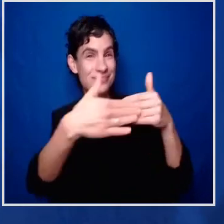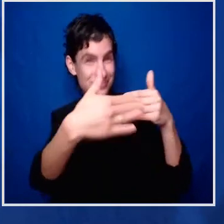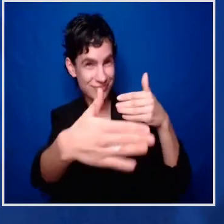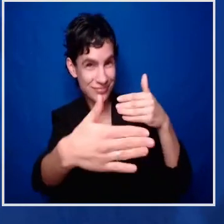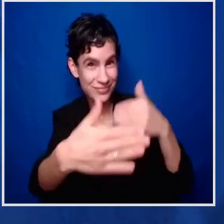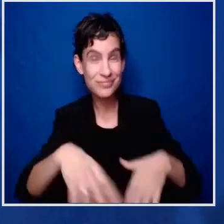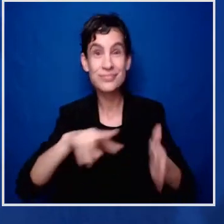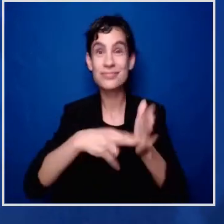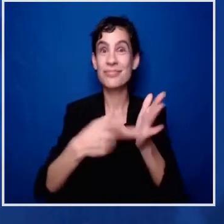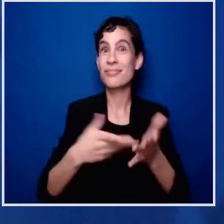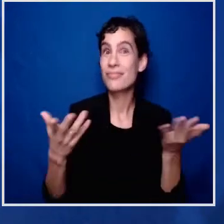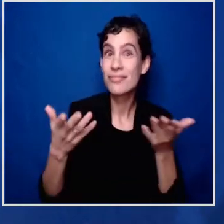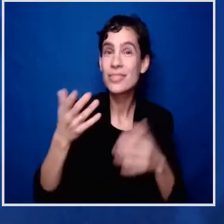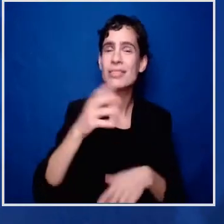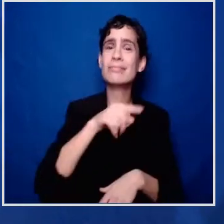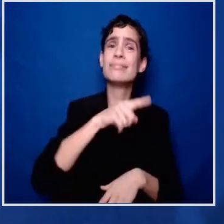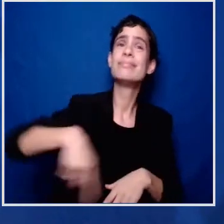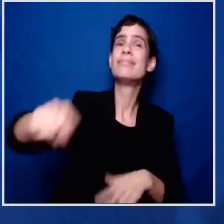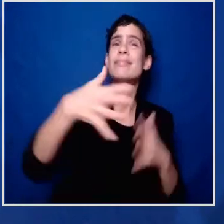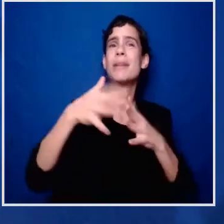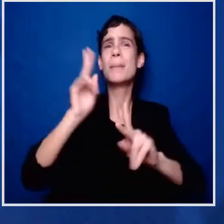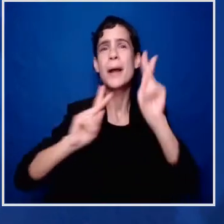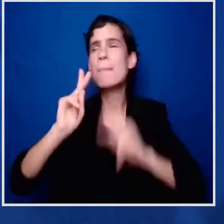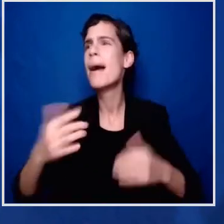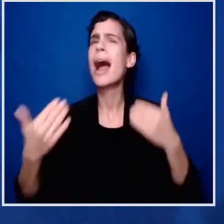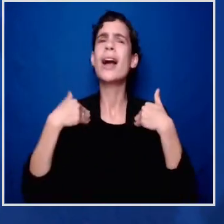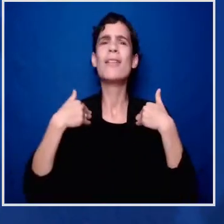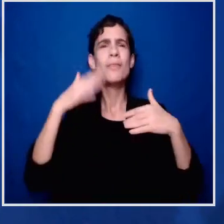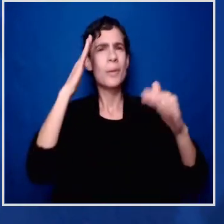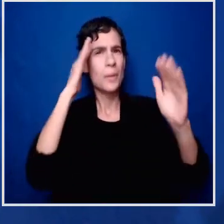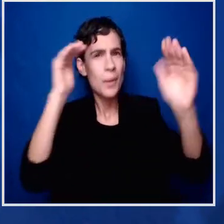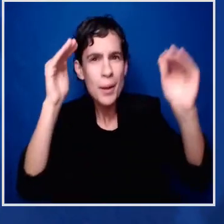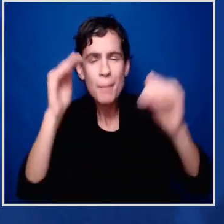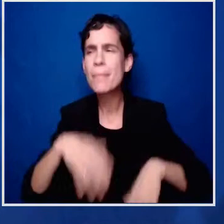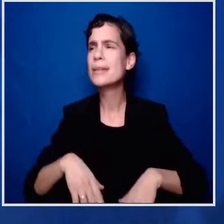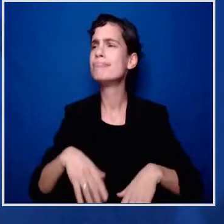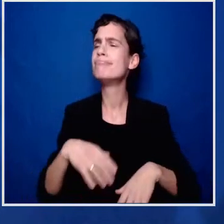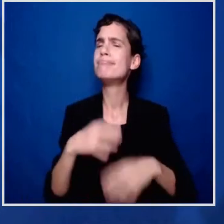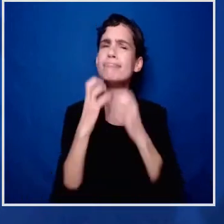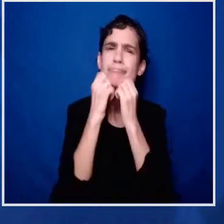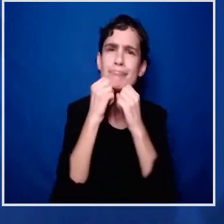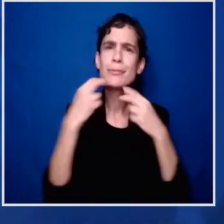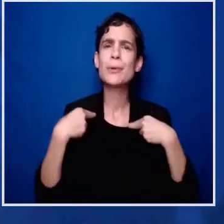COMMUNAL HOPES COMBINED WITH THE HOPE OF OUR NATION AND OF